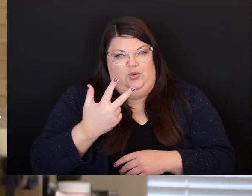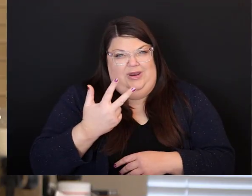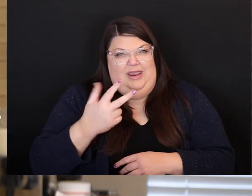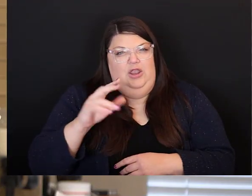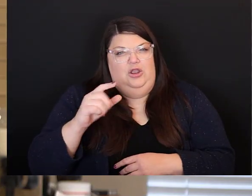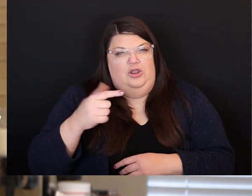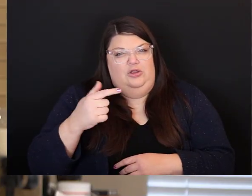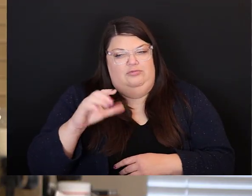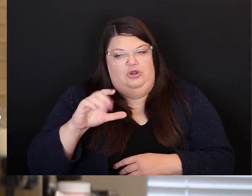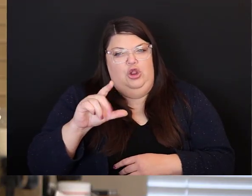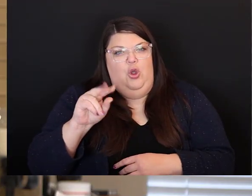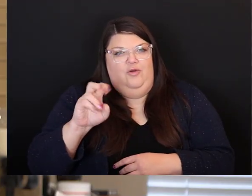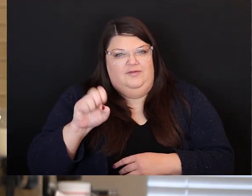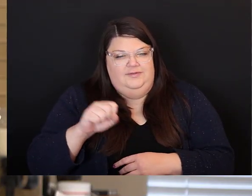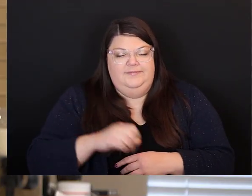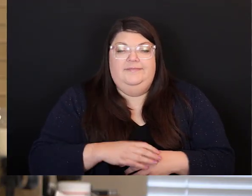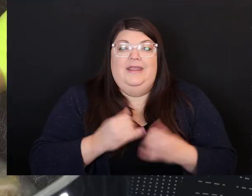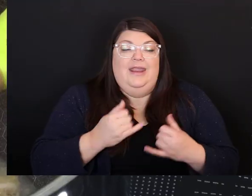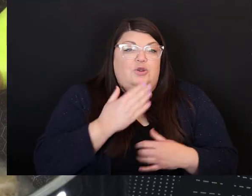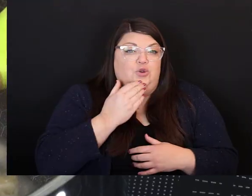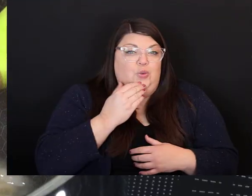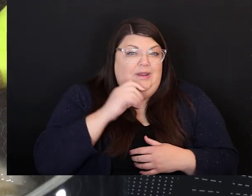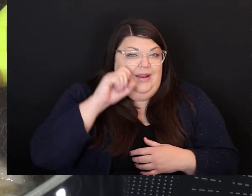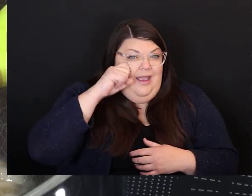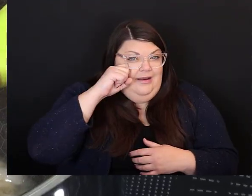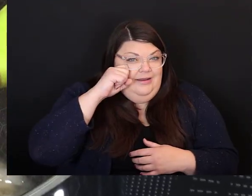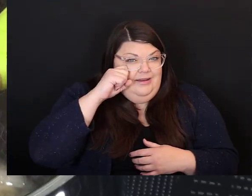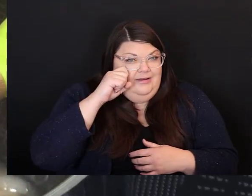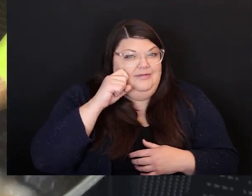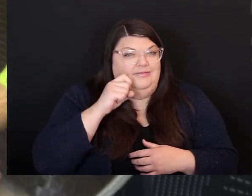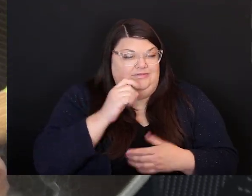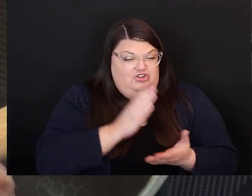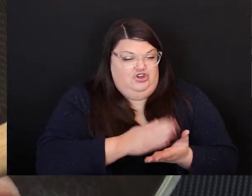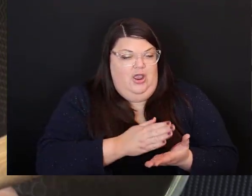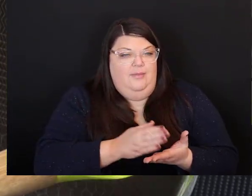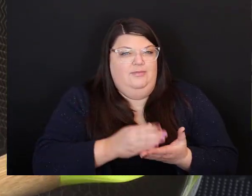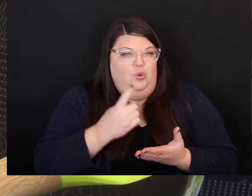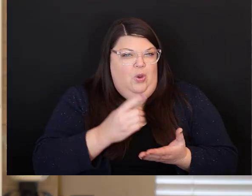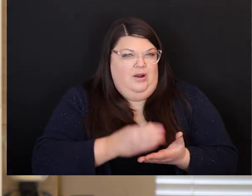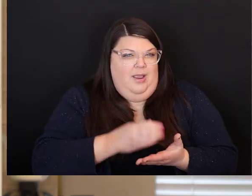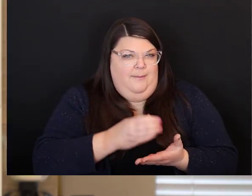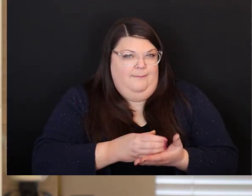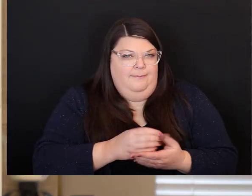Once again, add our sweet onion. I used one cup of sweet, chopped sweet onions.